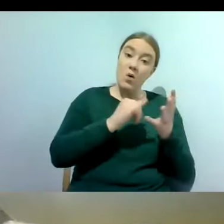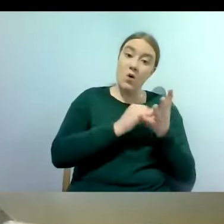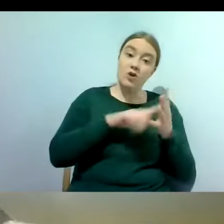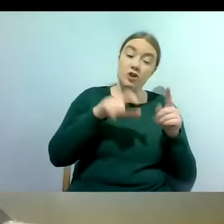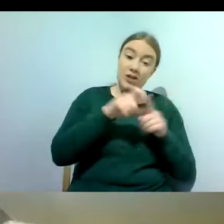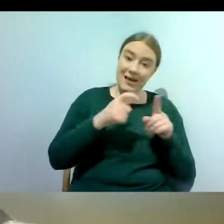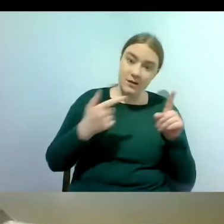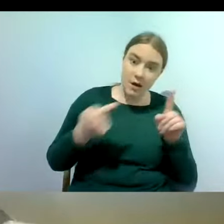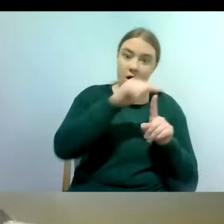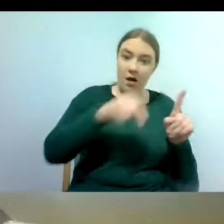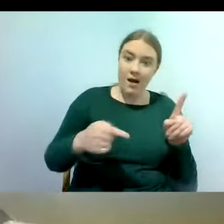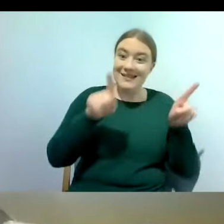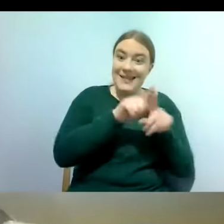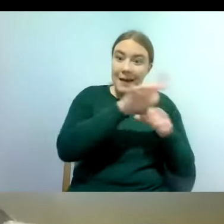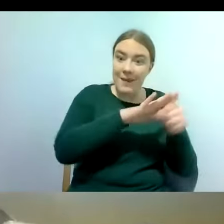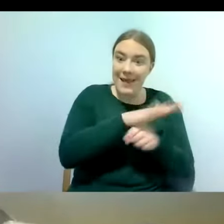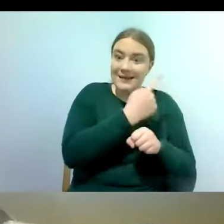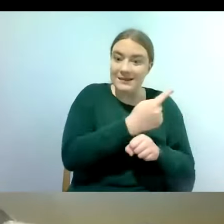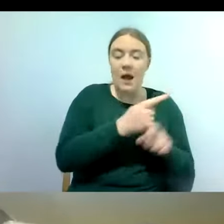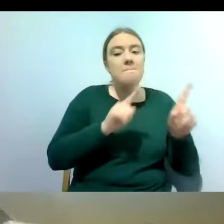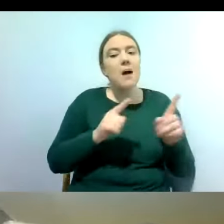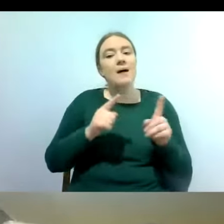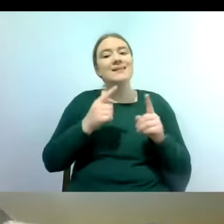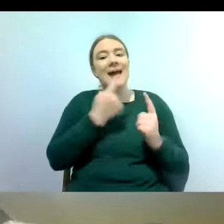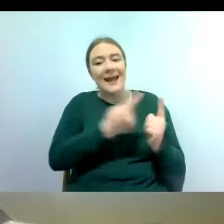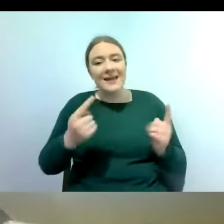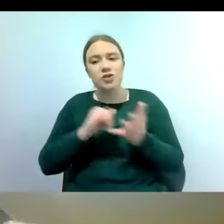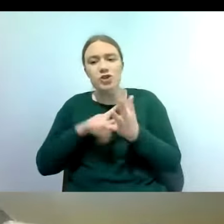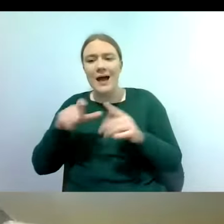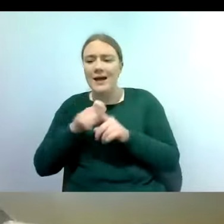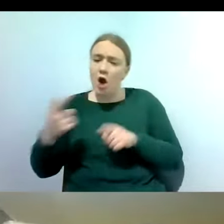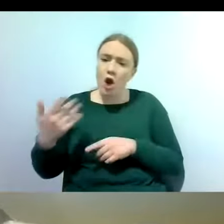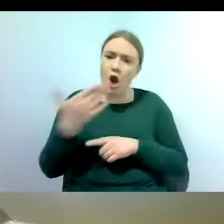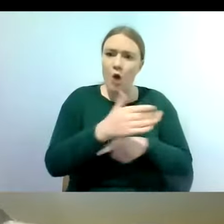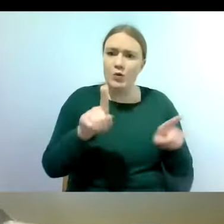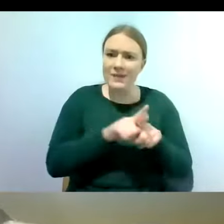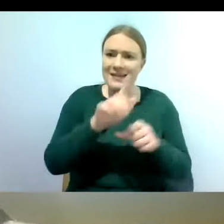and this has in my view quite a lot of quite a few implications for river reconnection